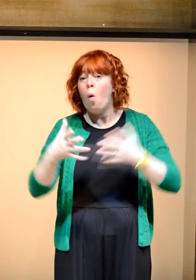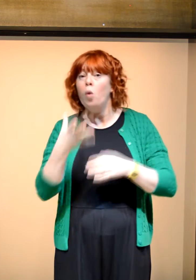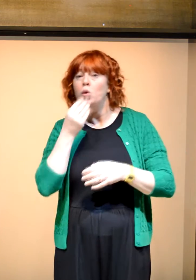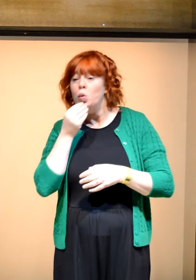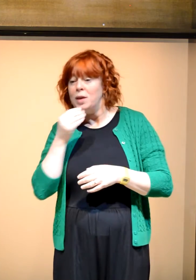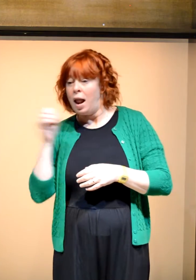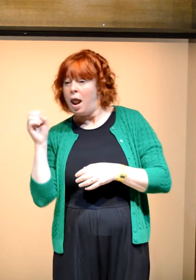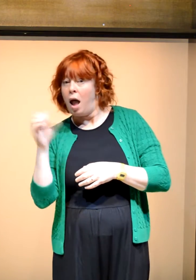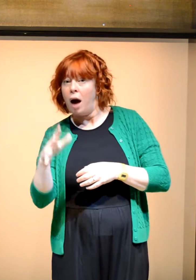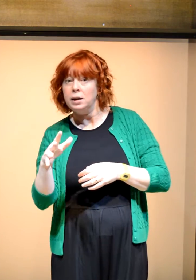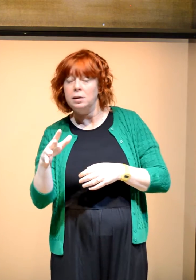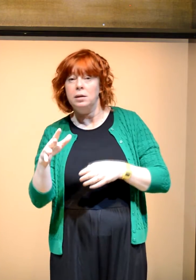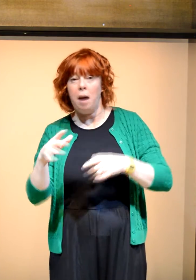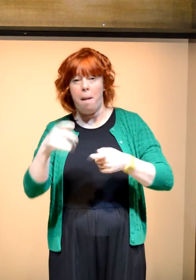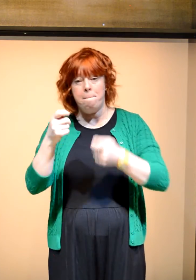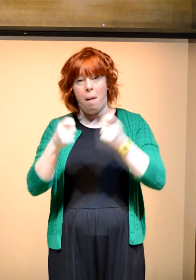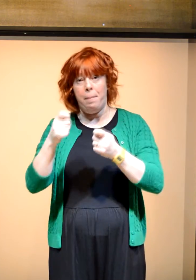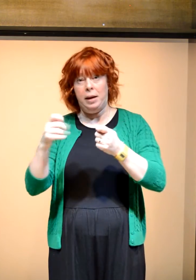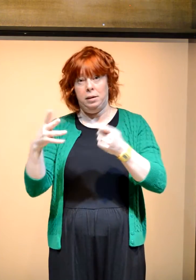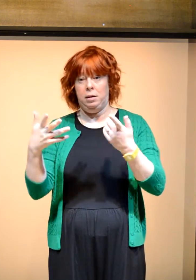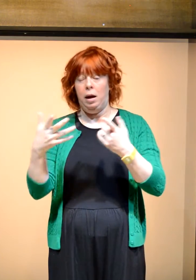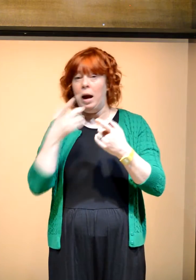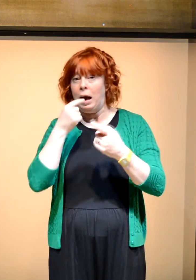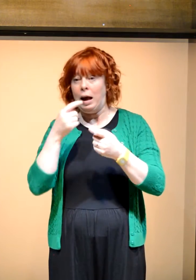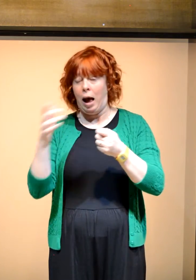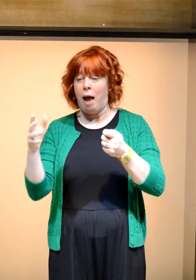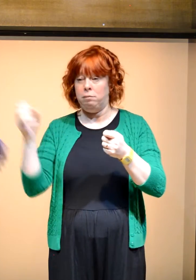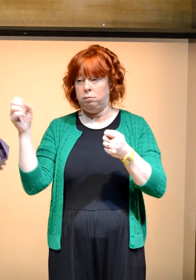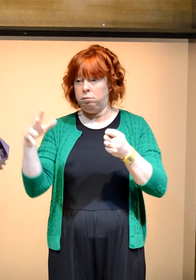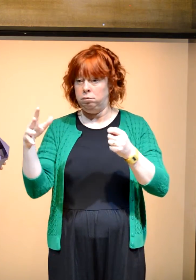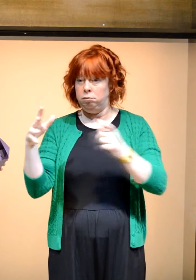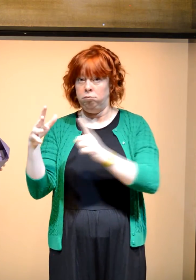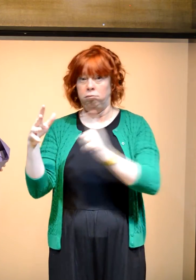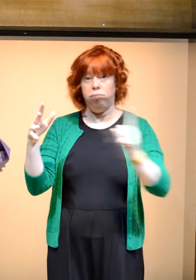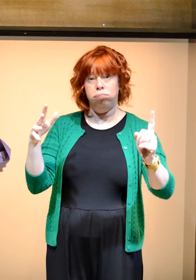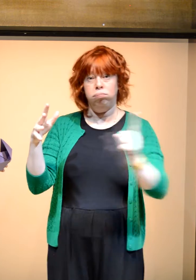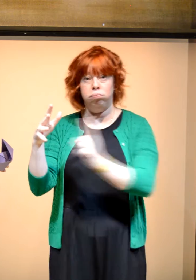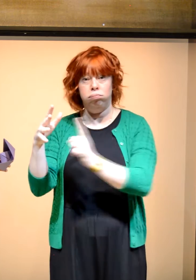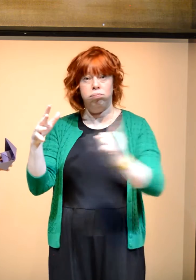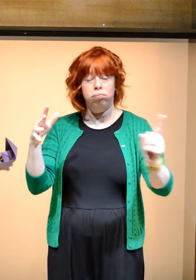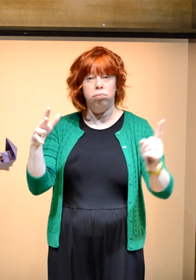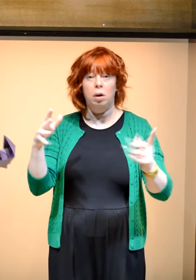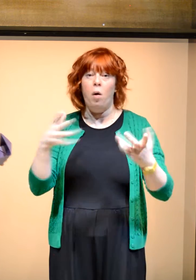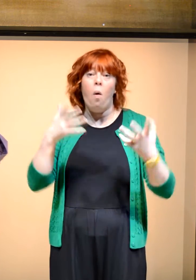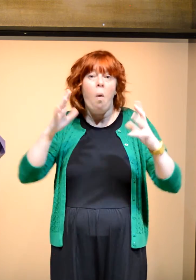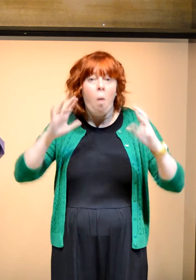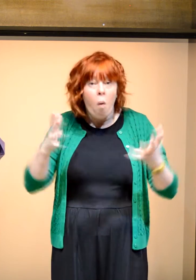Or you can move the light itself and keep the puppets still and move the light in and out.